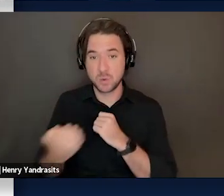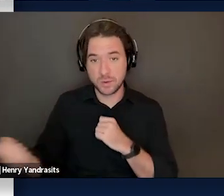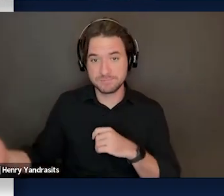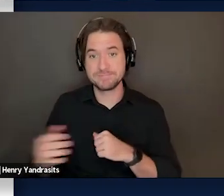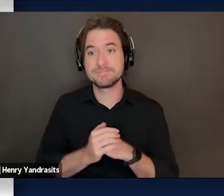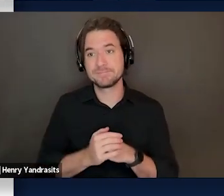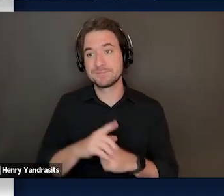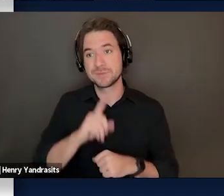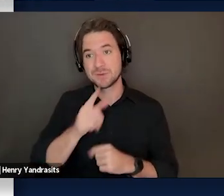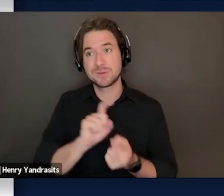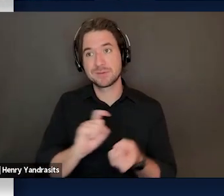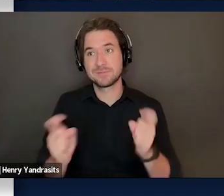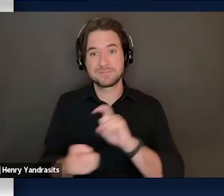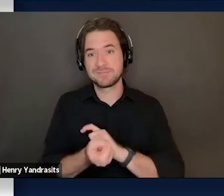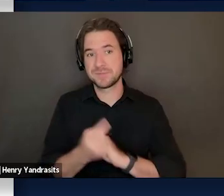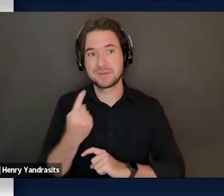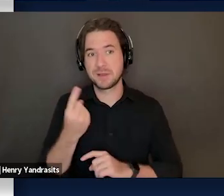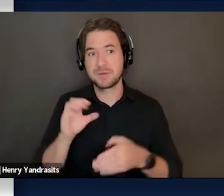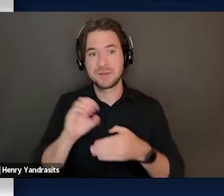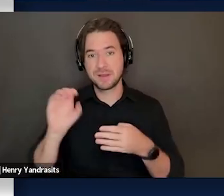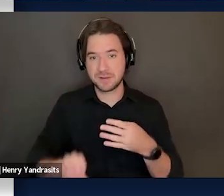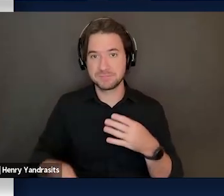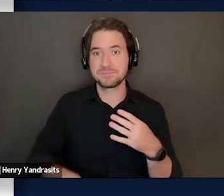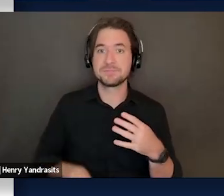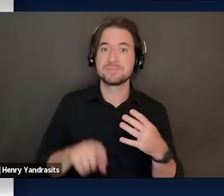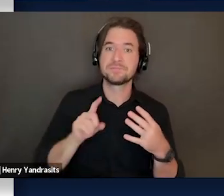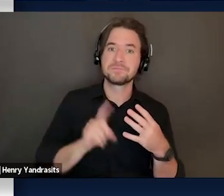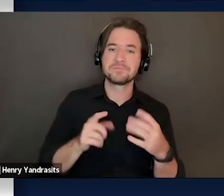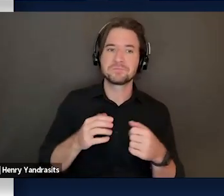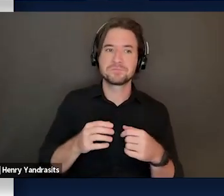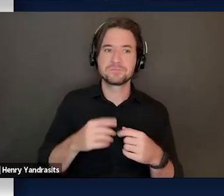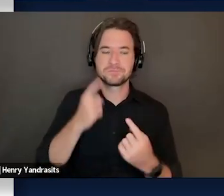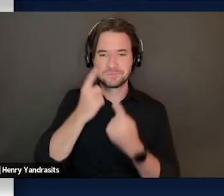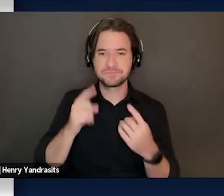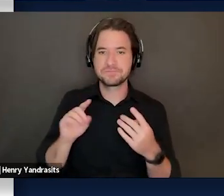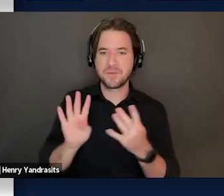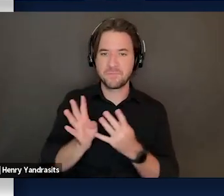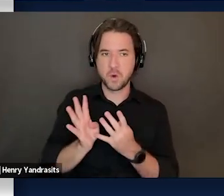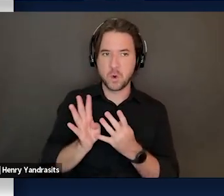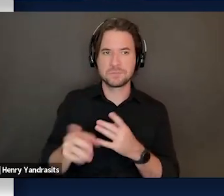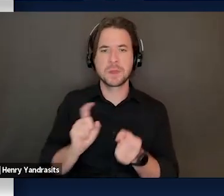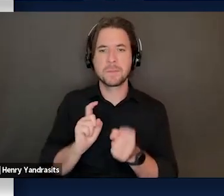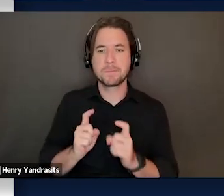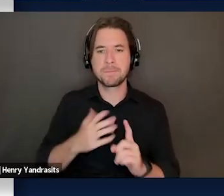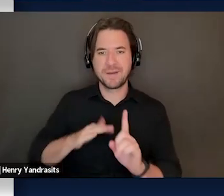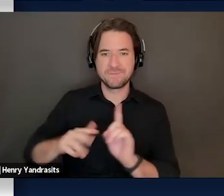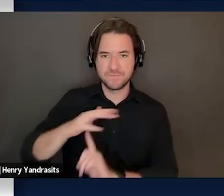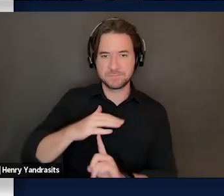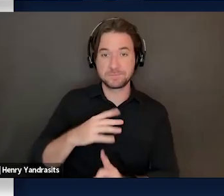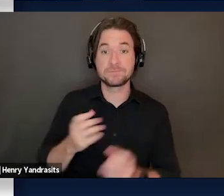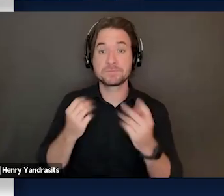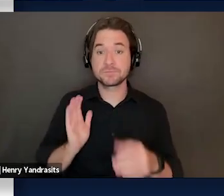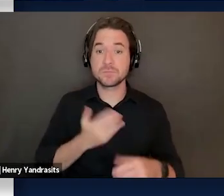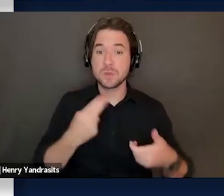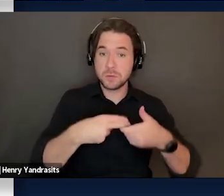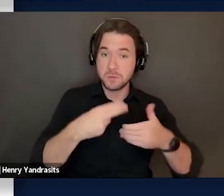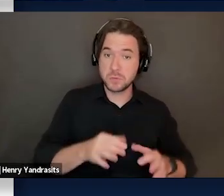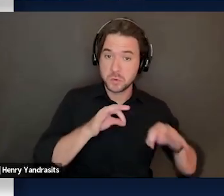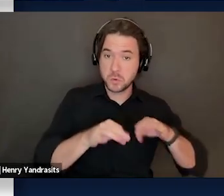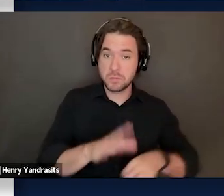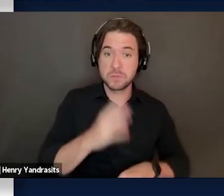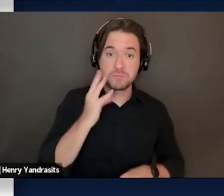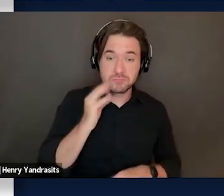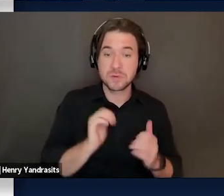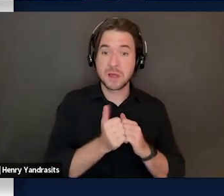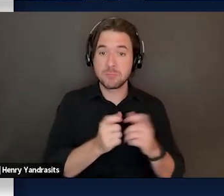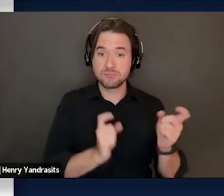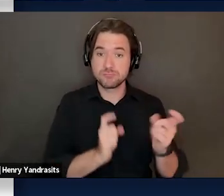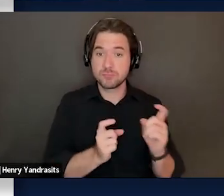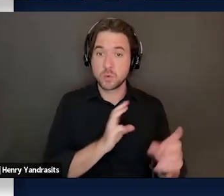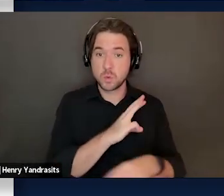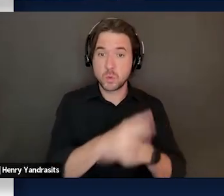really change somebody's outcomes. thinking about the score theme, which is modifying my environment. So, many of our participants described their experiences of how they adapt the world around them.